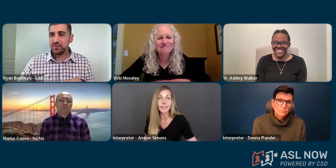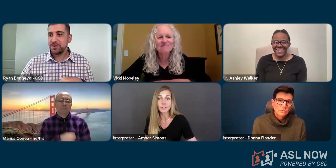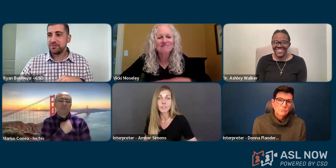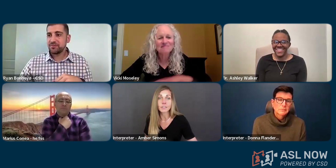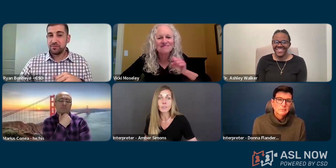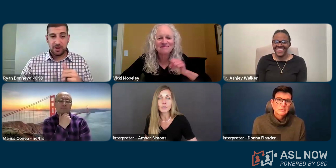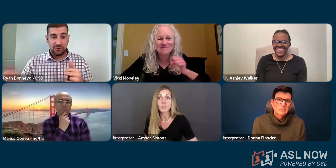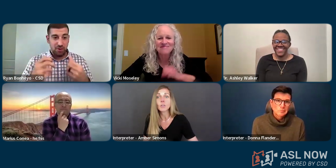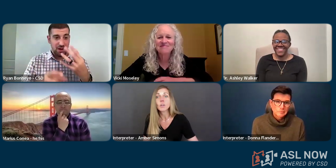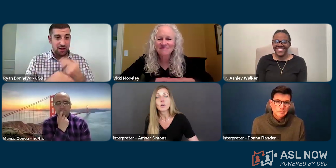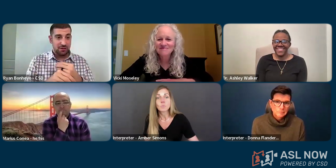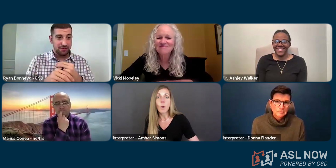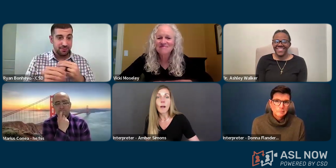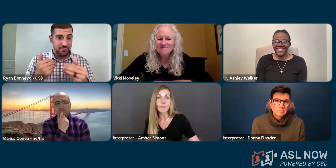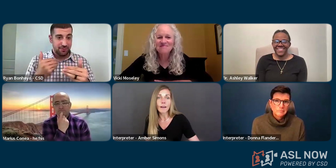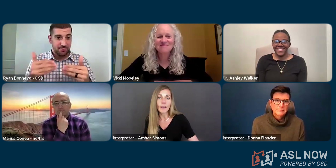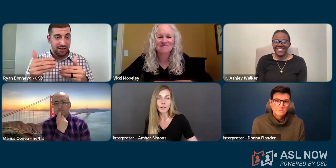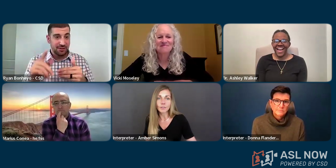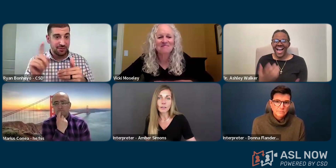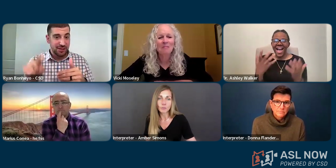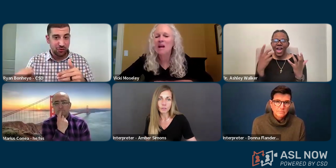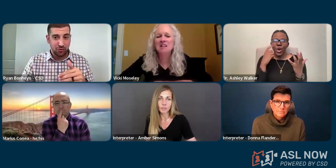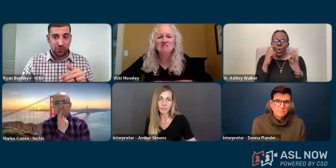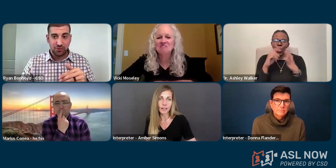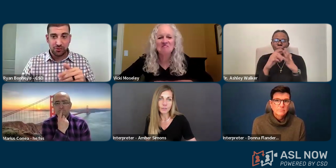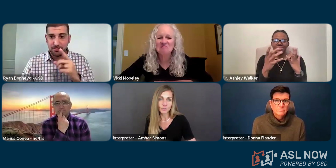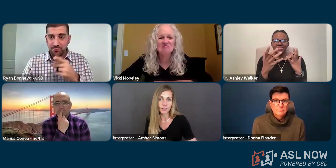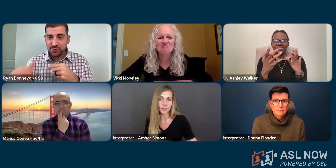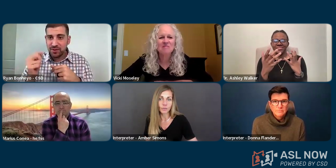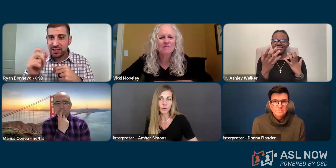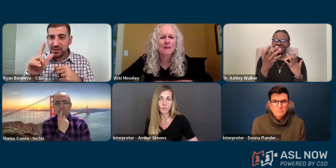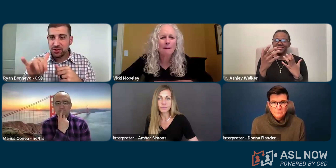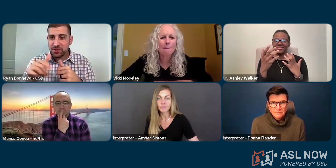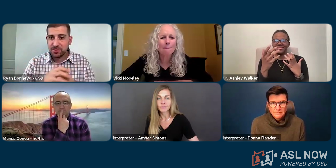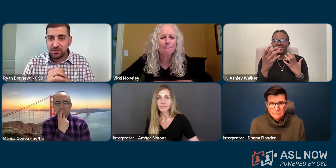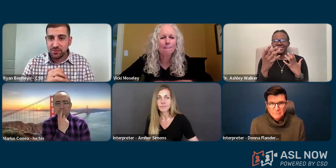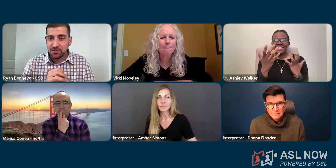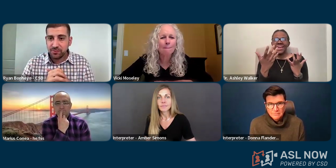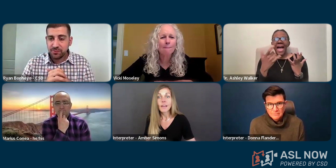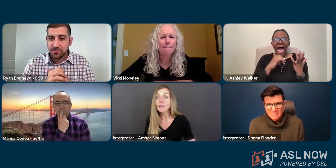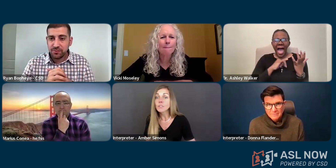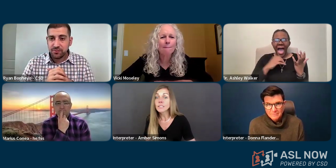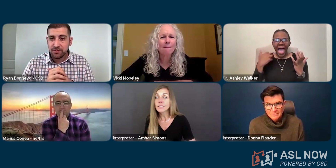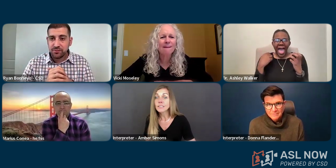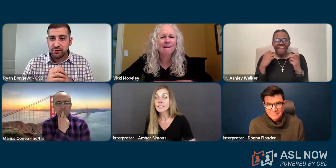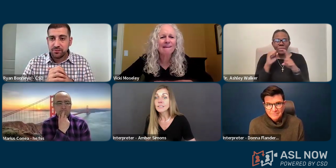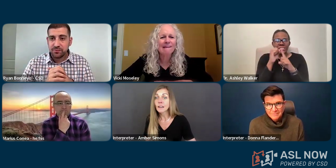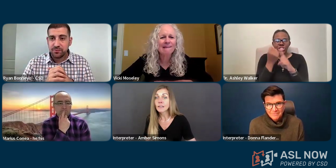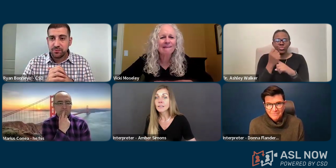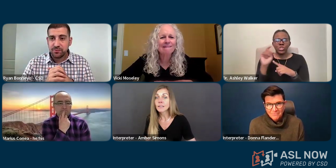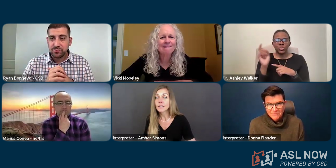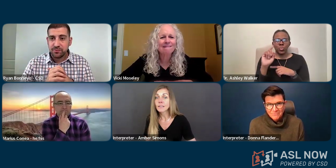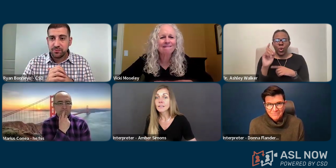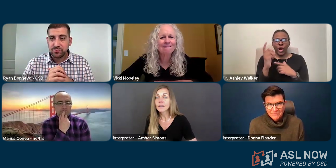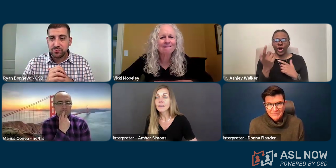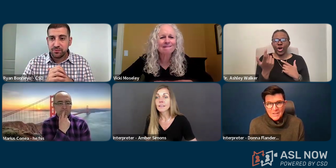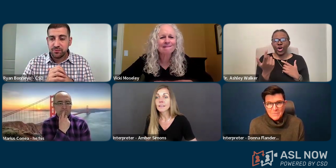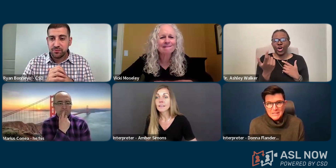connection, not just wi fi or cell service as your video phone. Ashley Yeah, yeah.